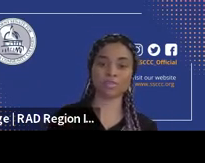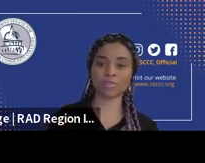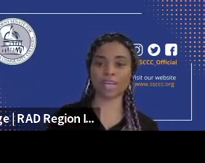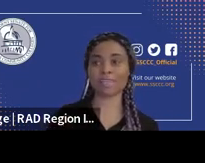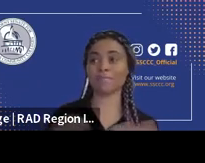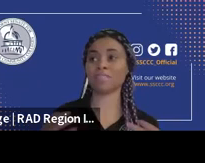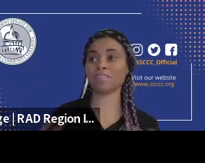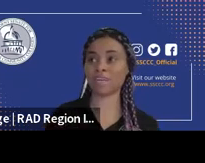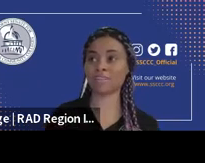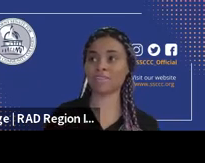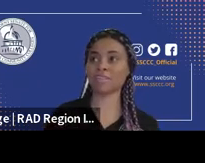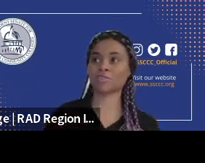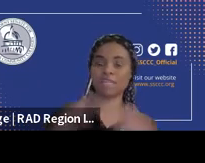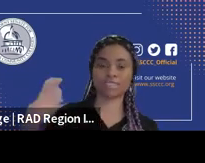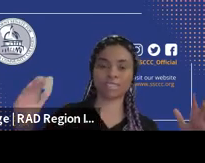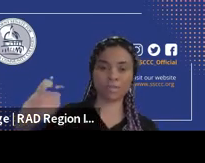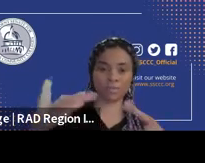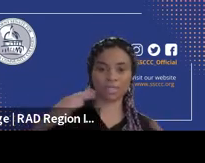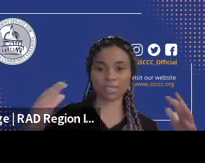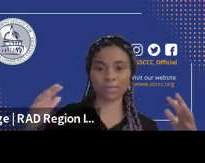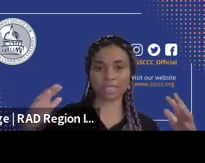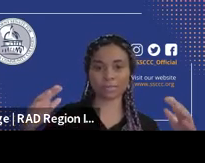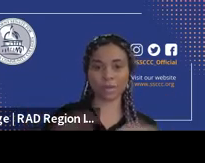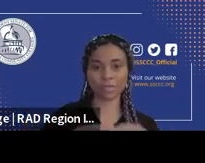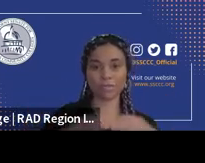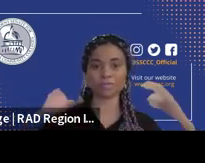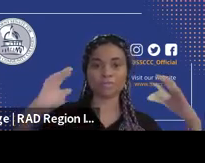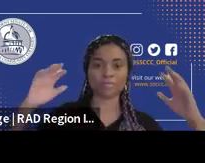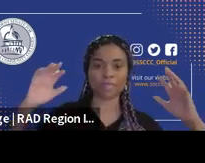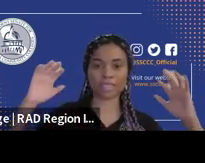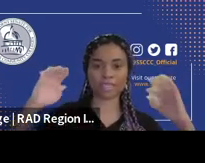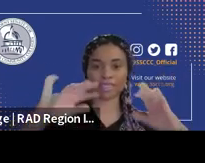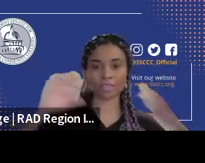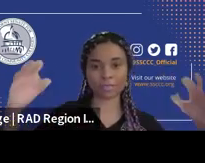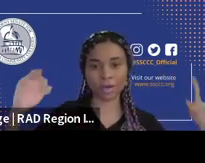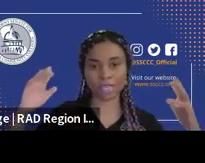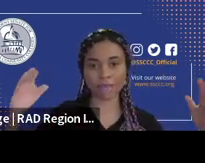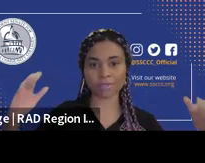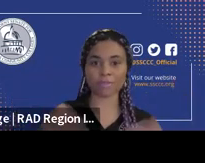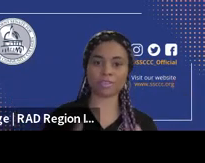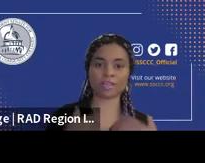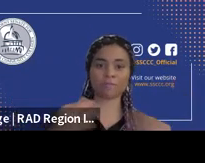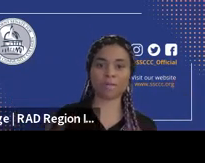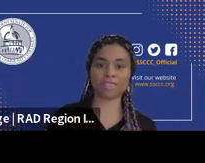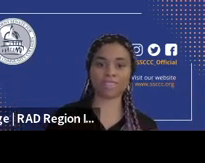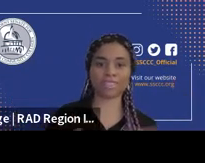I think administrators. So not just people in the DSP department, but the leadership on campus we're in charge of budgeting.